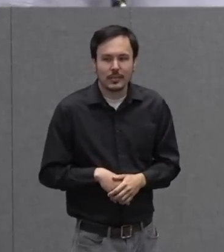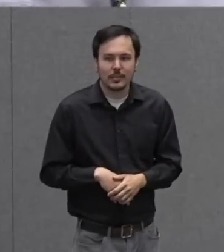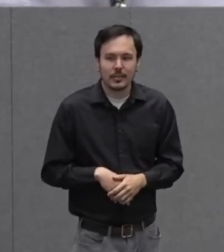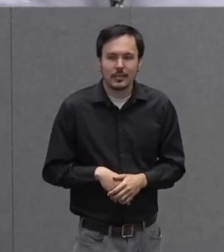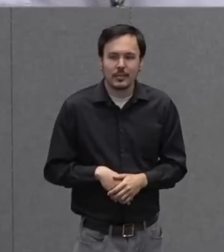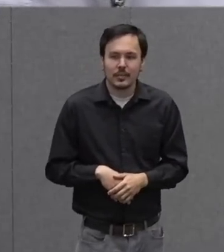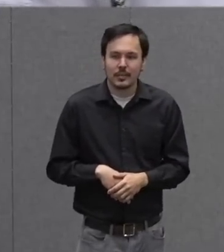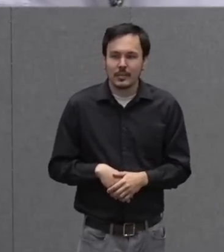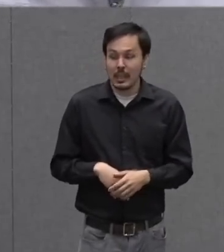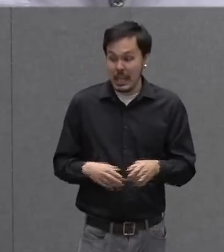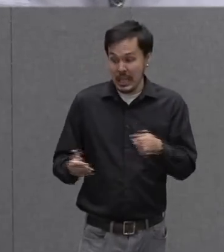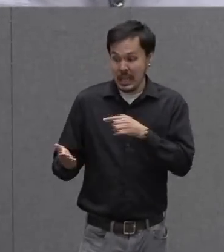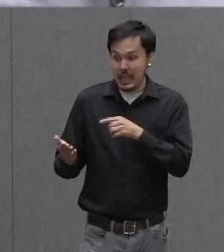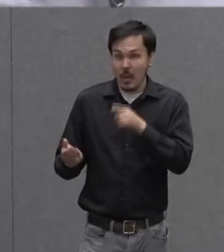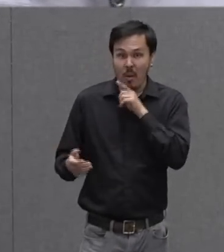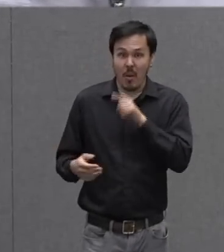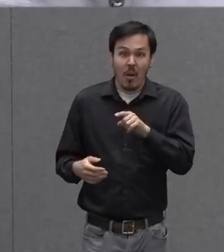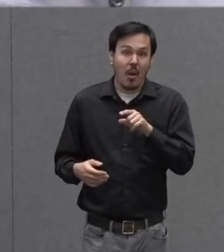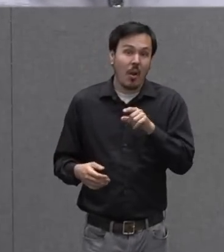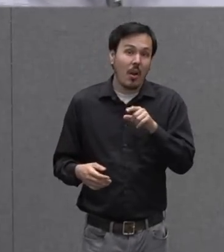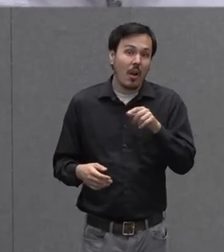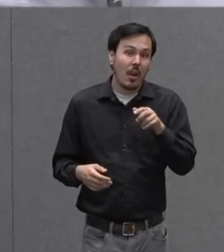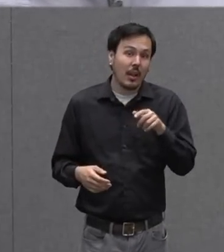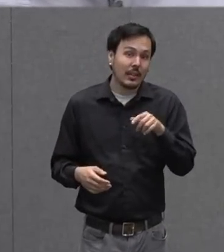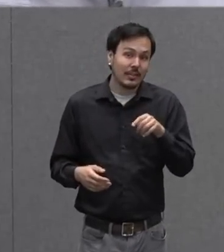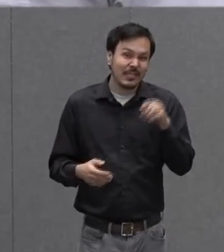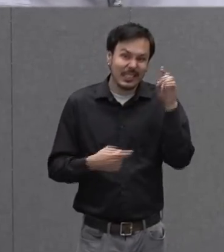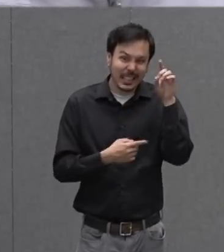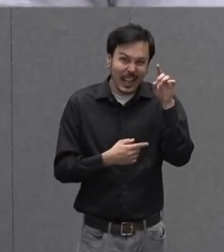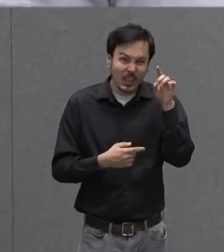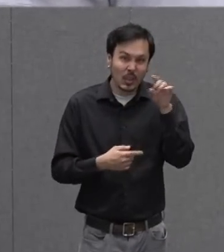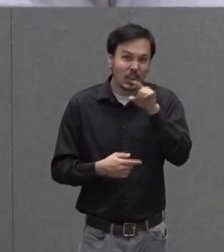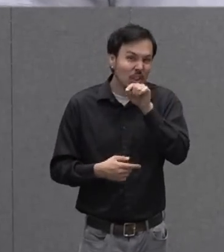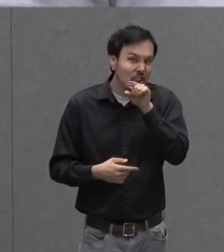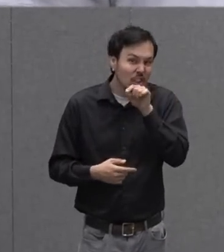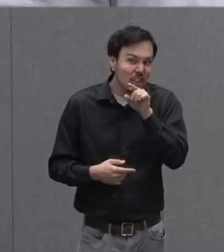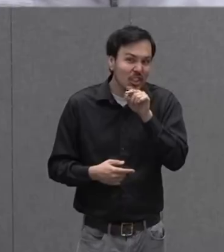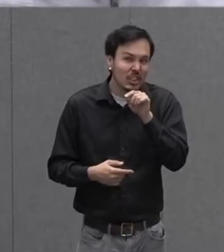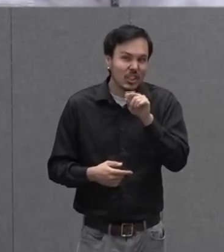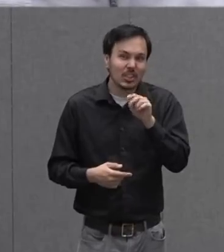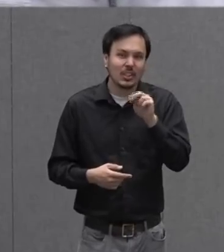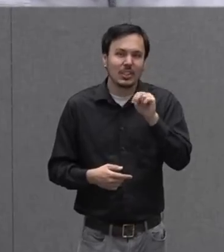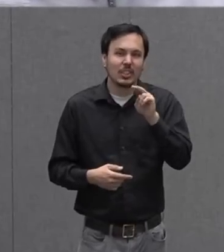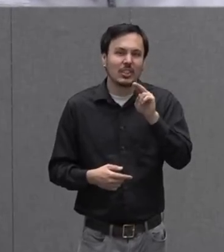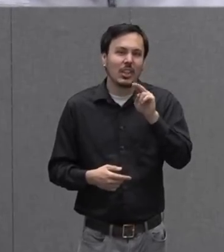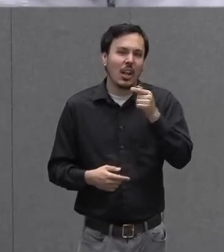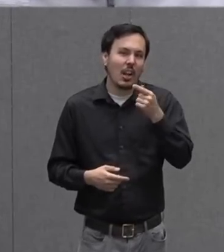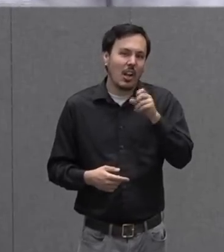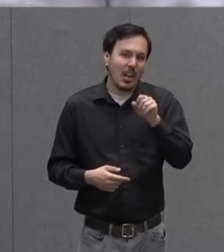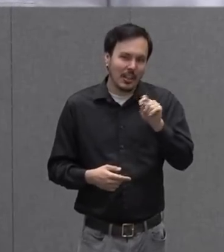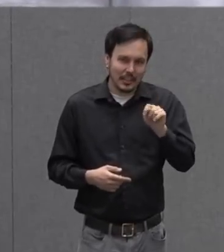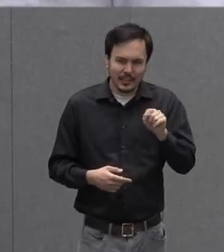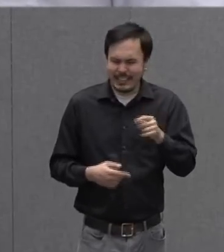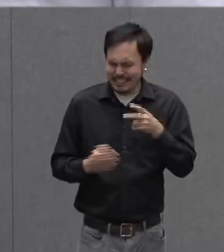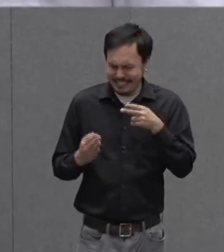These are dinosaur chicken nuggets. Oh my gosh. Scissors is battling chicken nuggets.